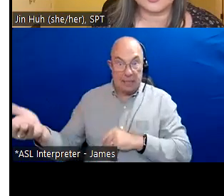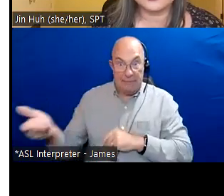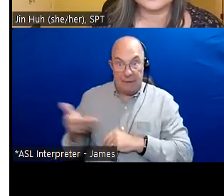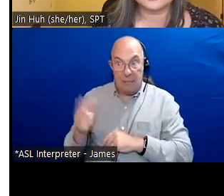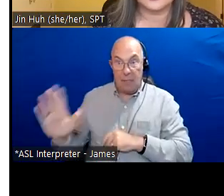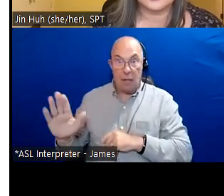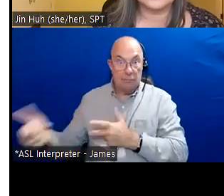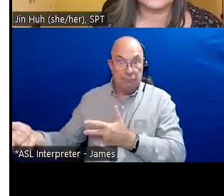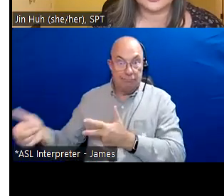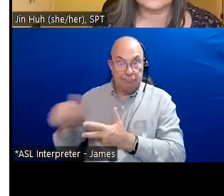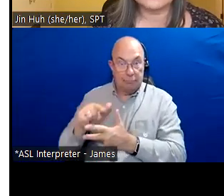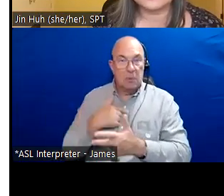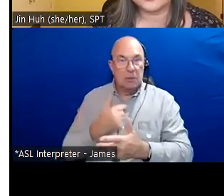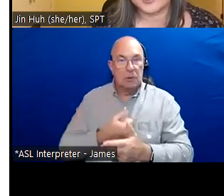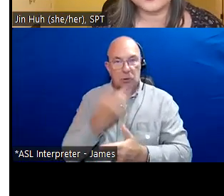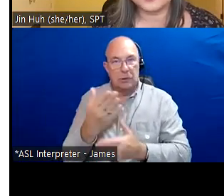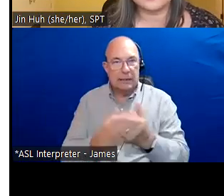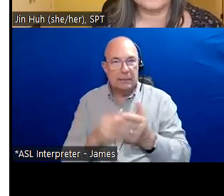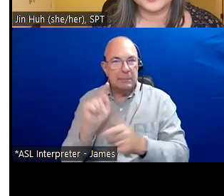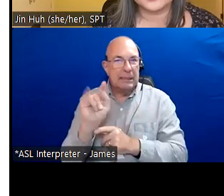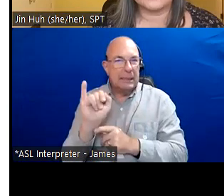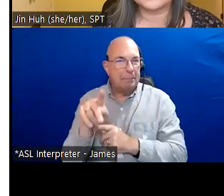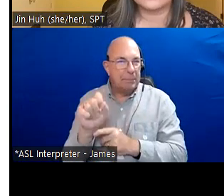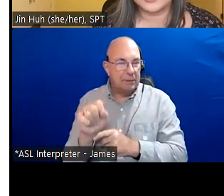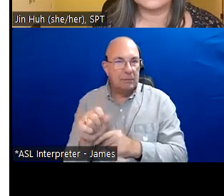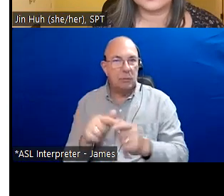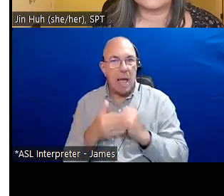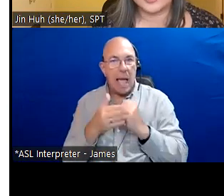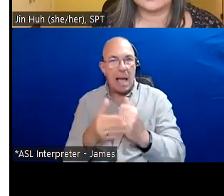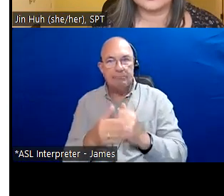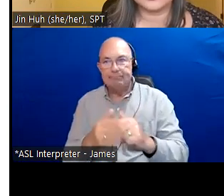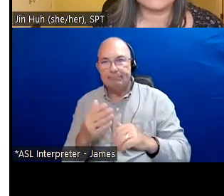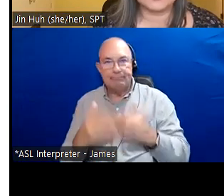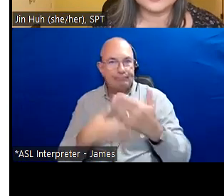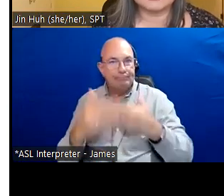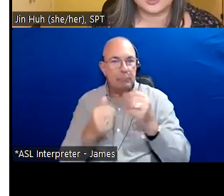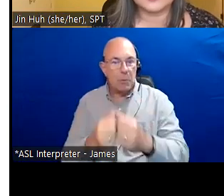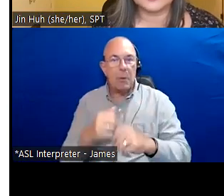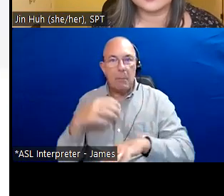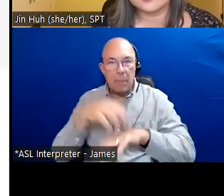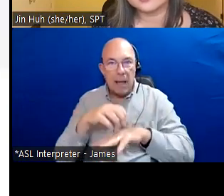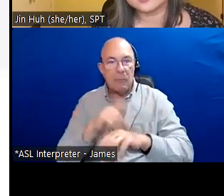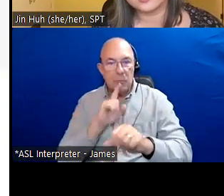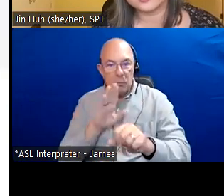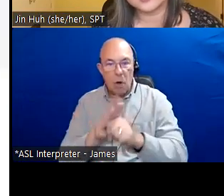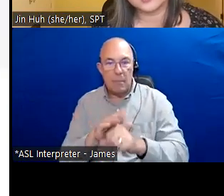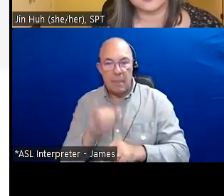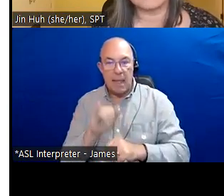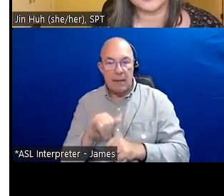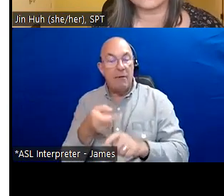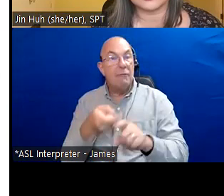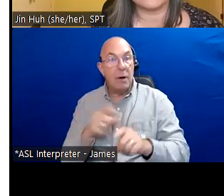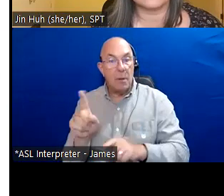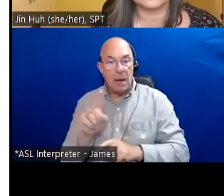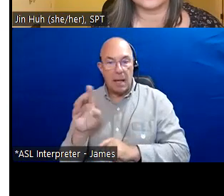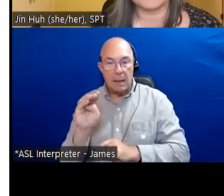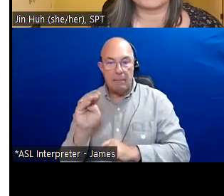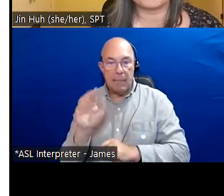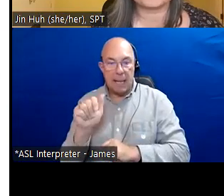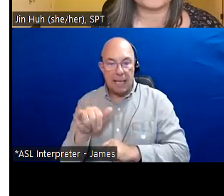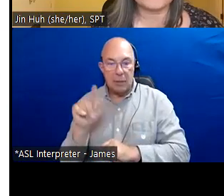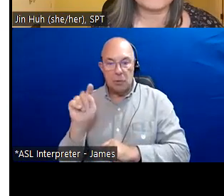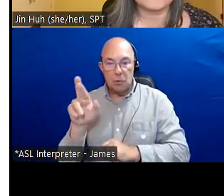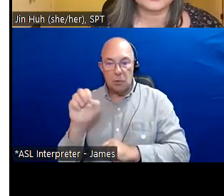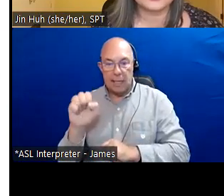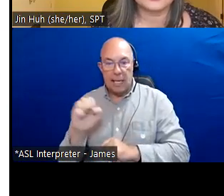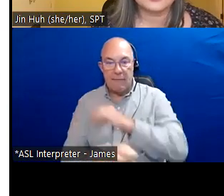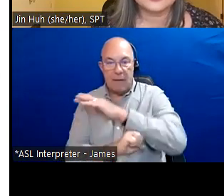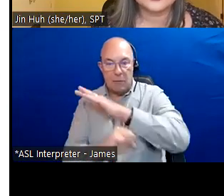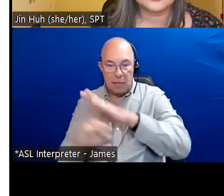and amplify the Truth and Reconciliation Committee’s Calls to Action and